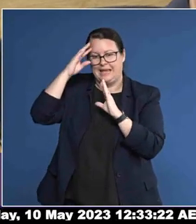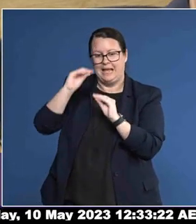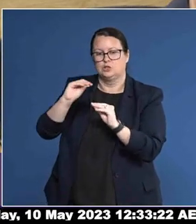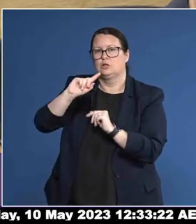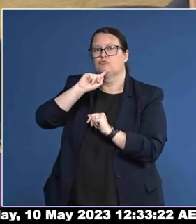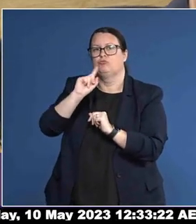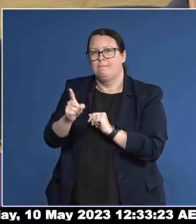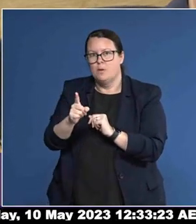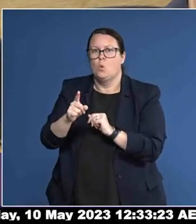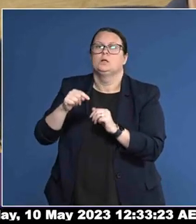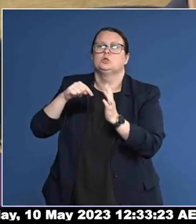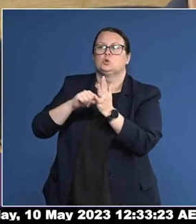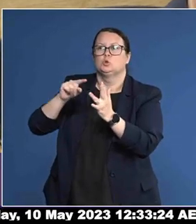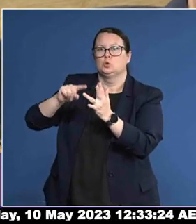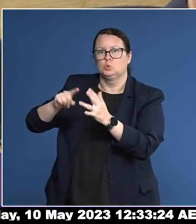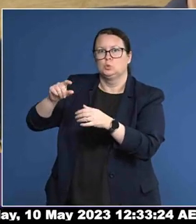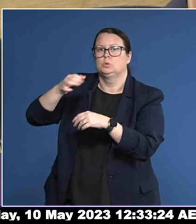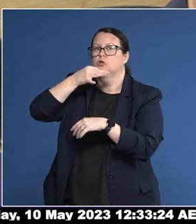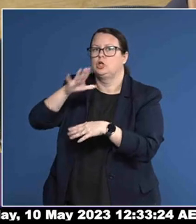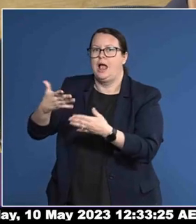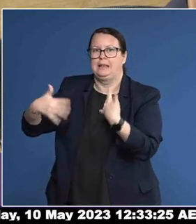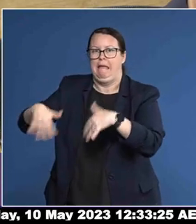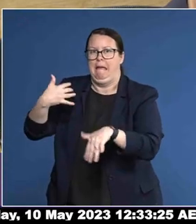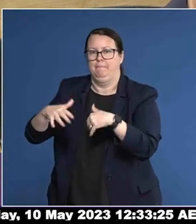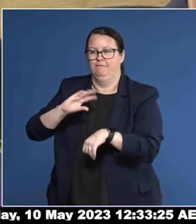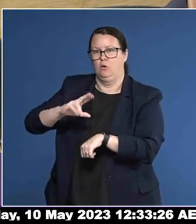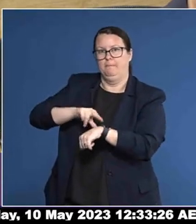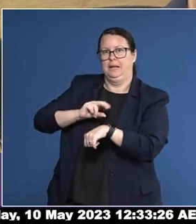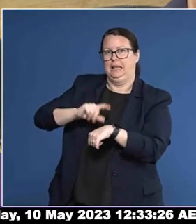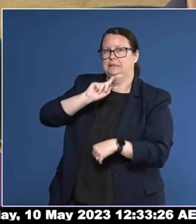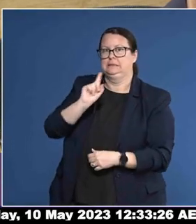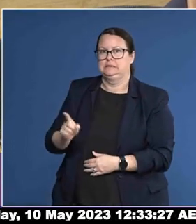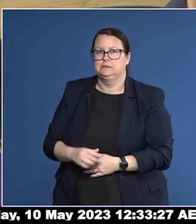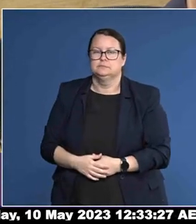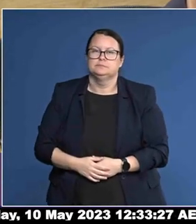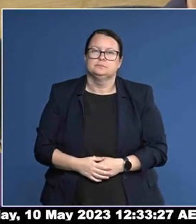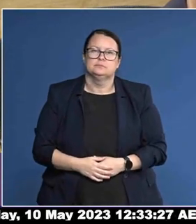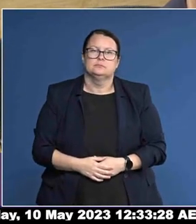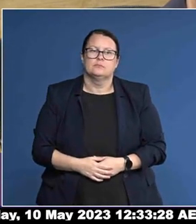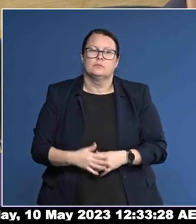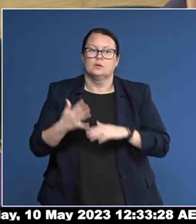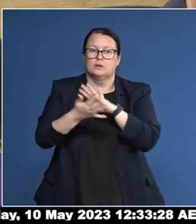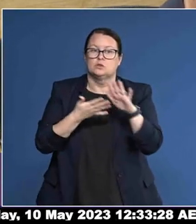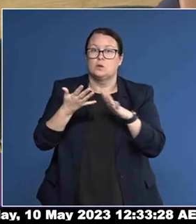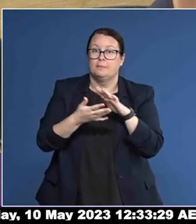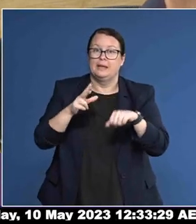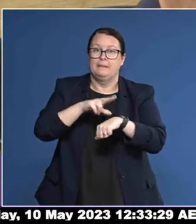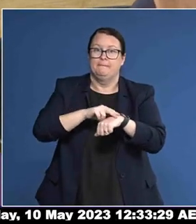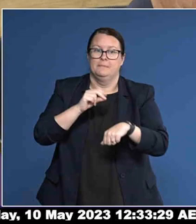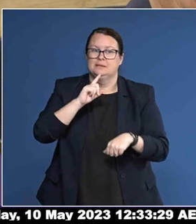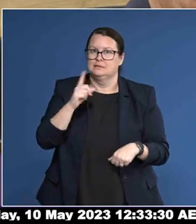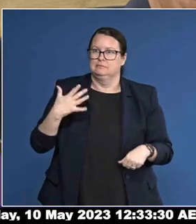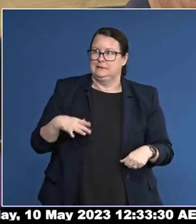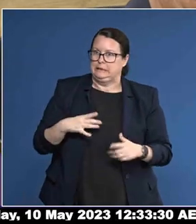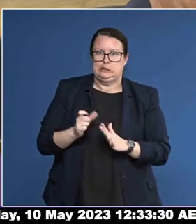But this was enough to require police to say something needs to happen, that